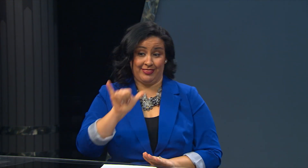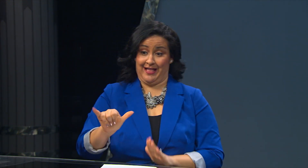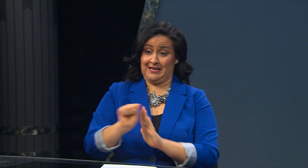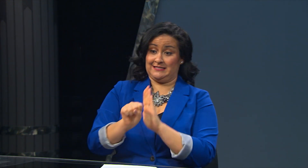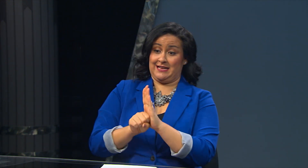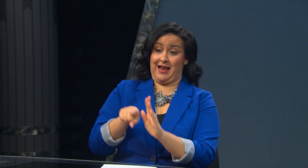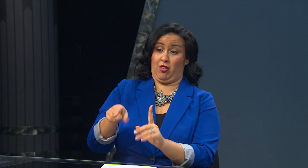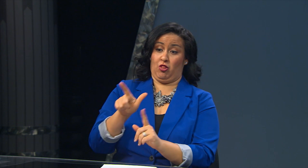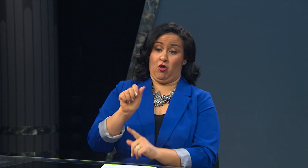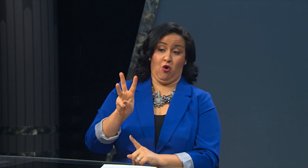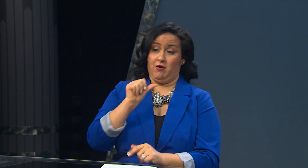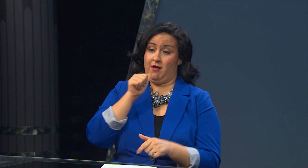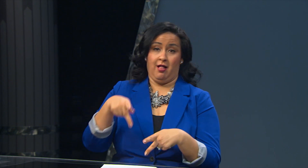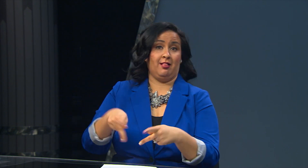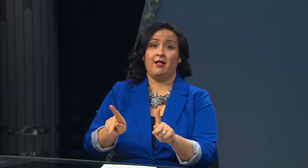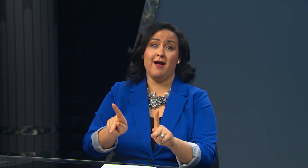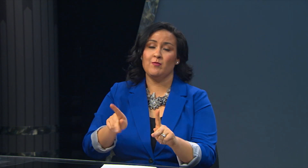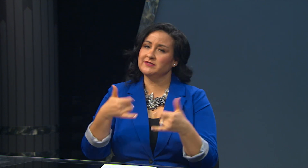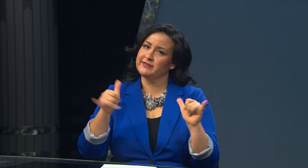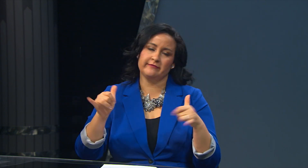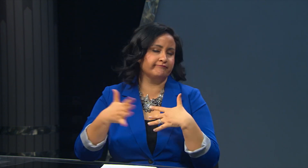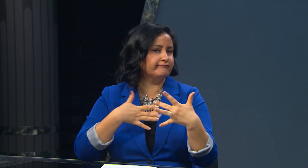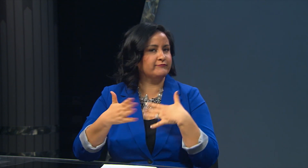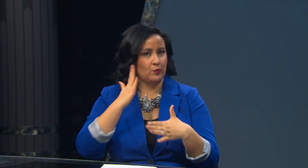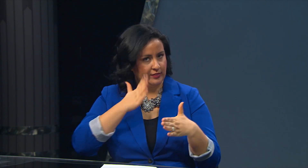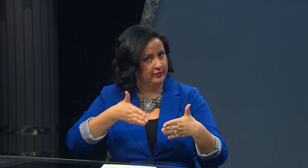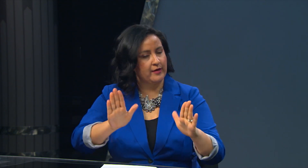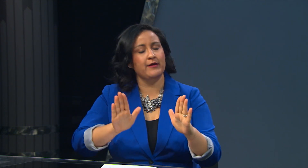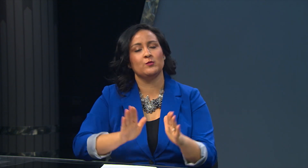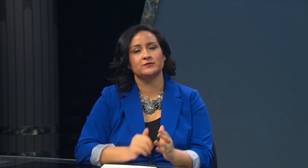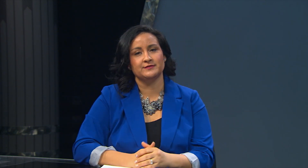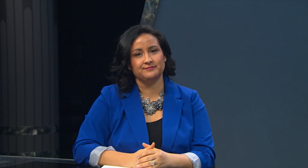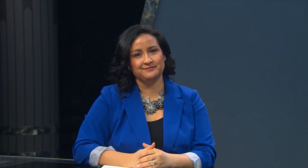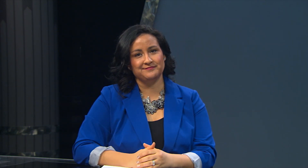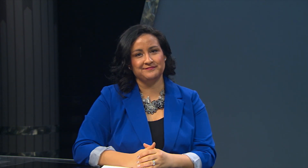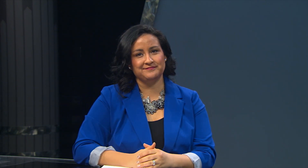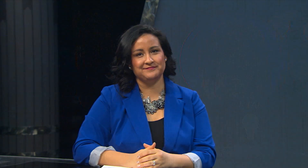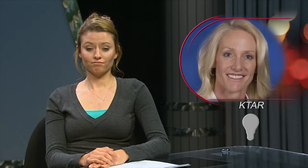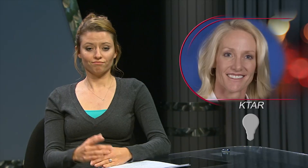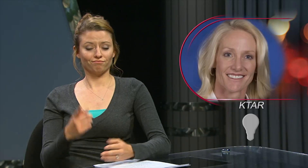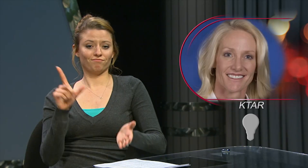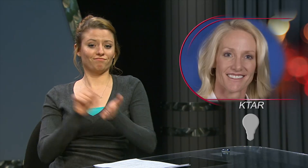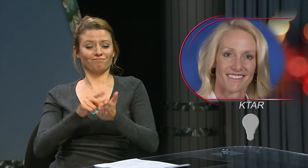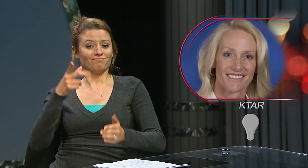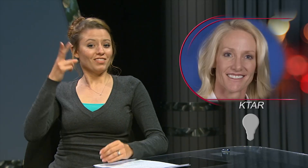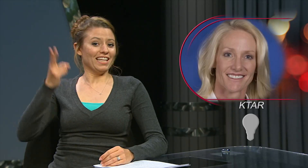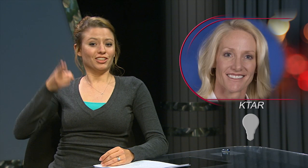LAWS ALLOW IT OR NOT.